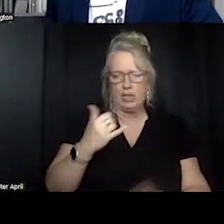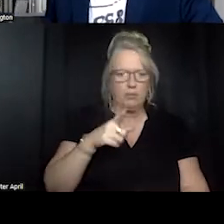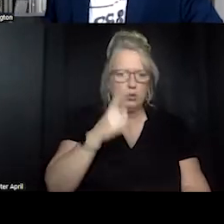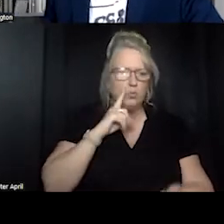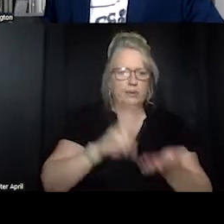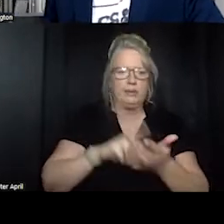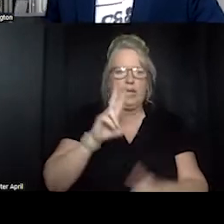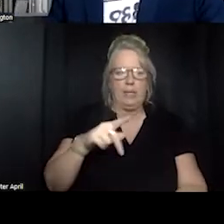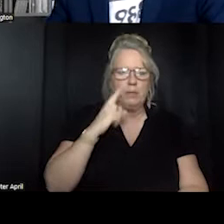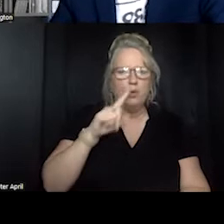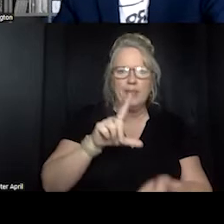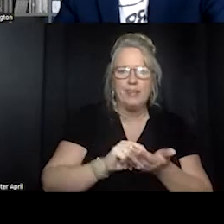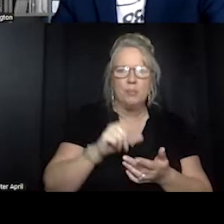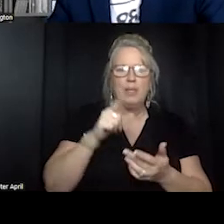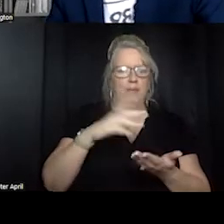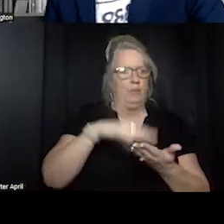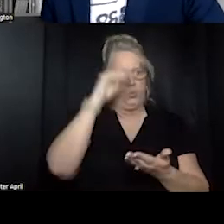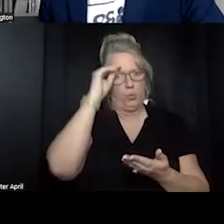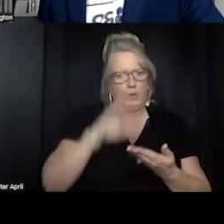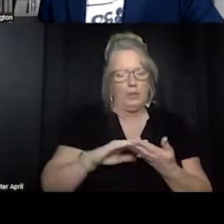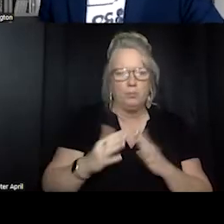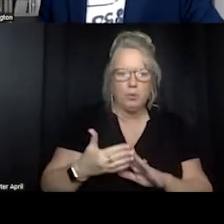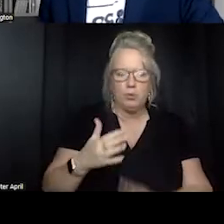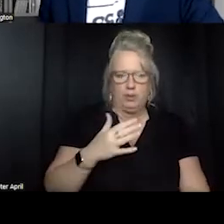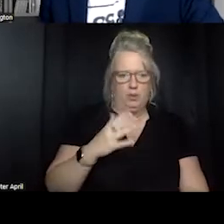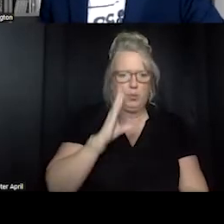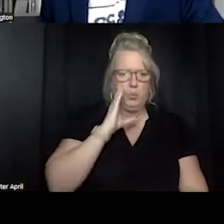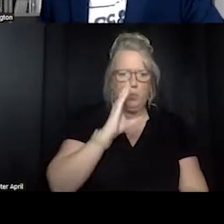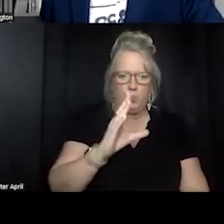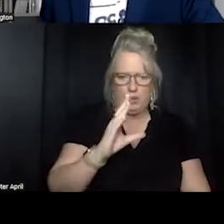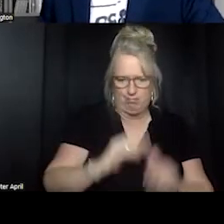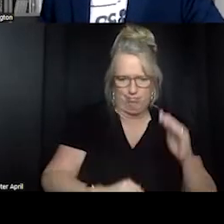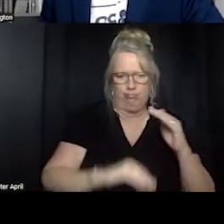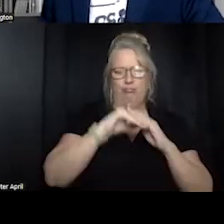NEWSLETTER. THIS LEARNING COMMUNITY IS JUST ABOUT TO BREACH 3,000. JUST ABOUT,